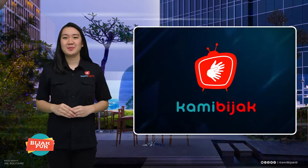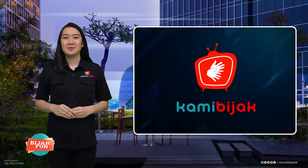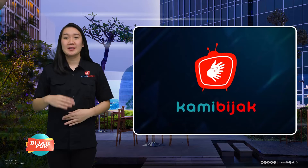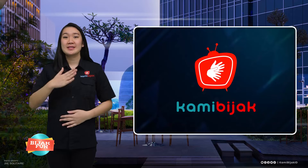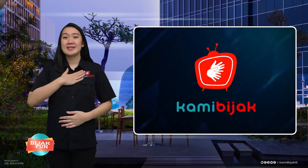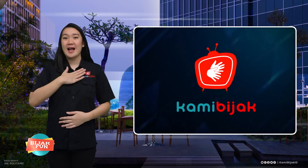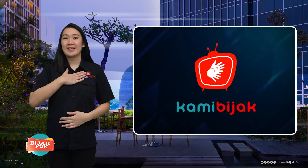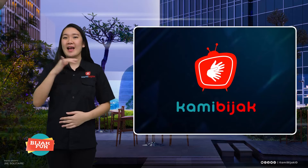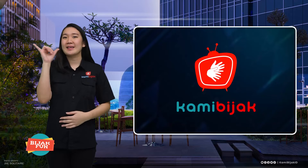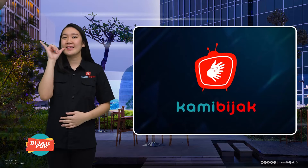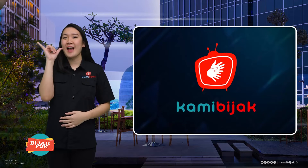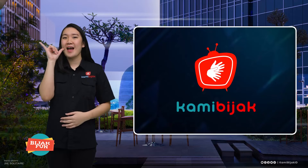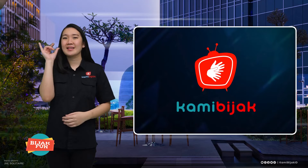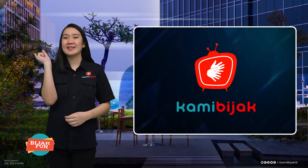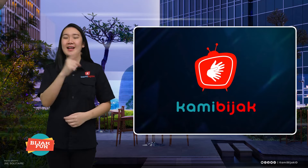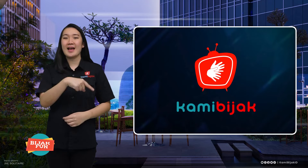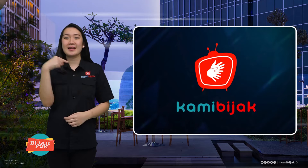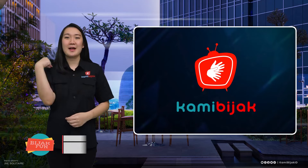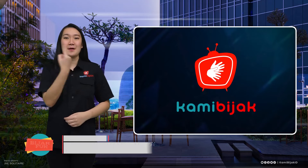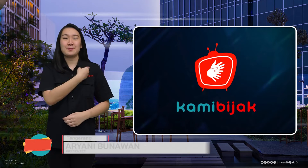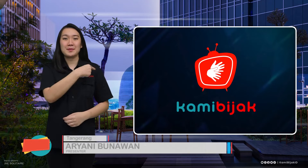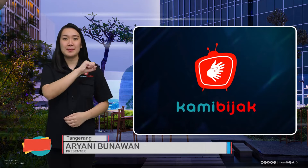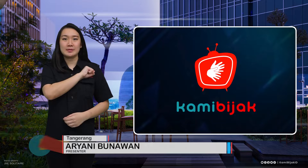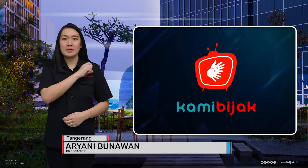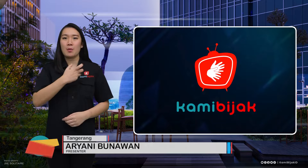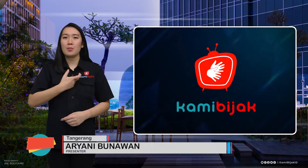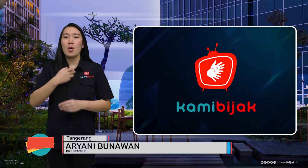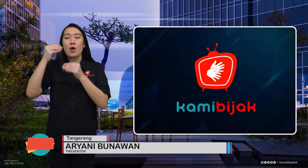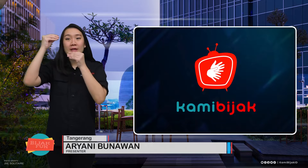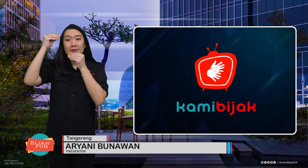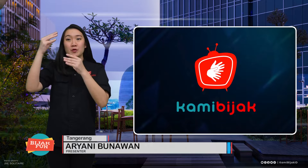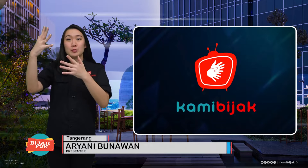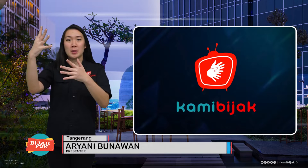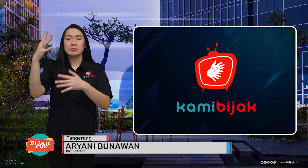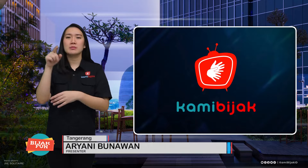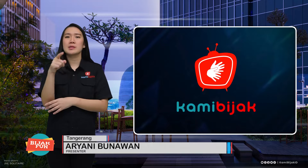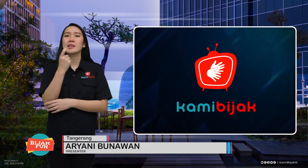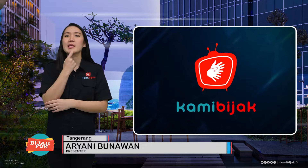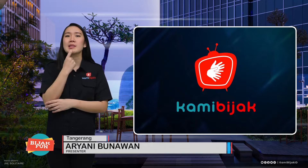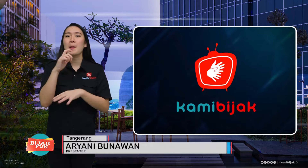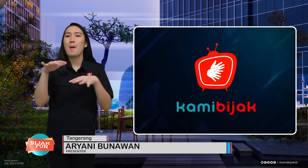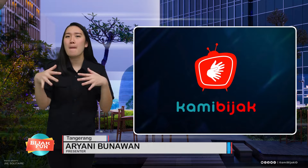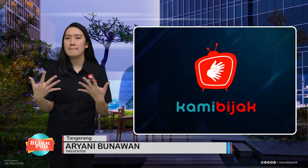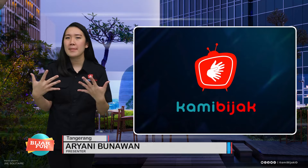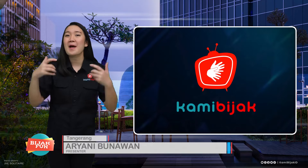I'm Yani from KamiBijak want to convey information